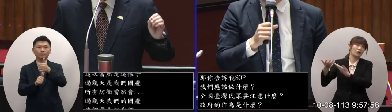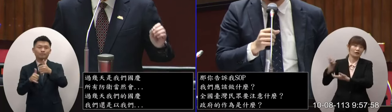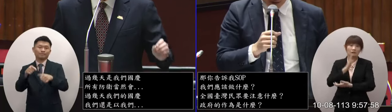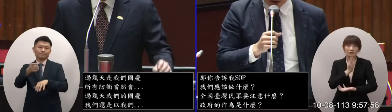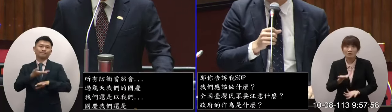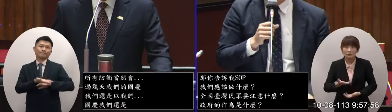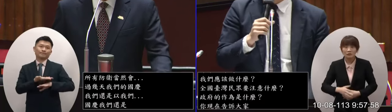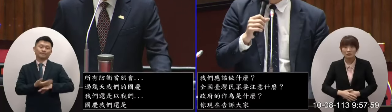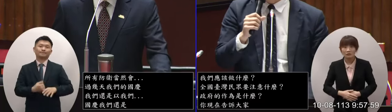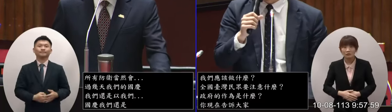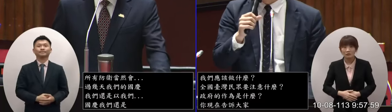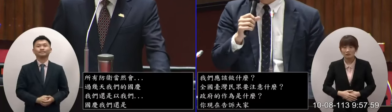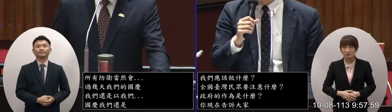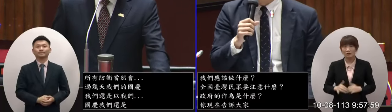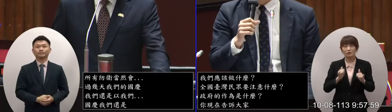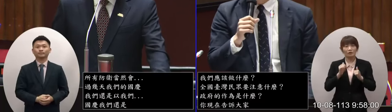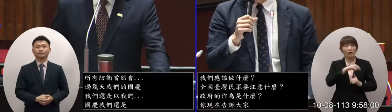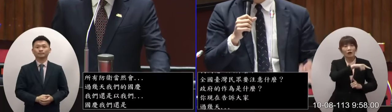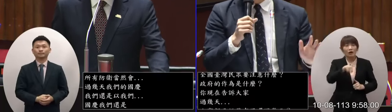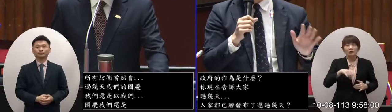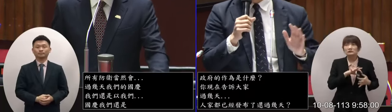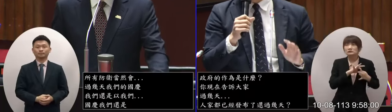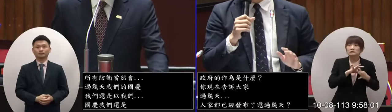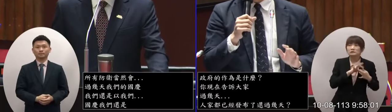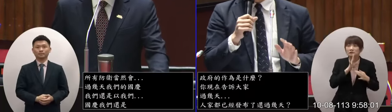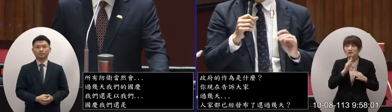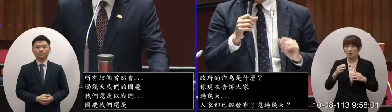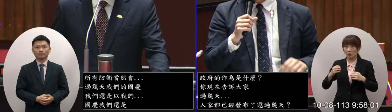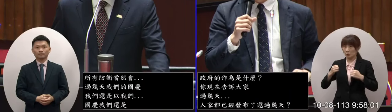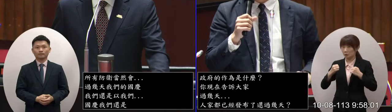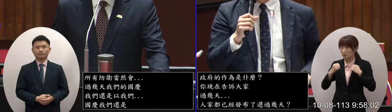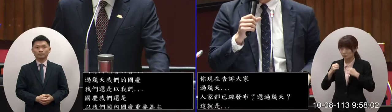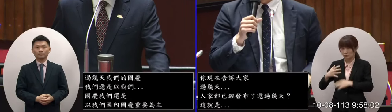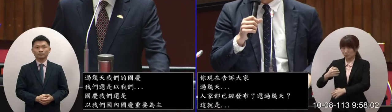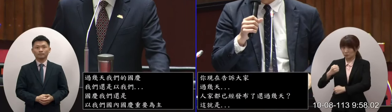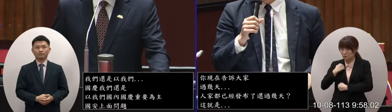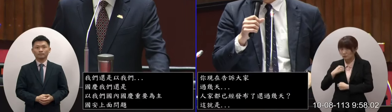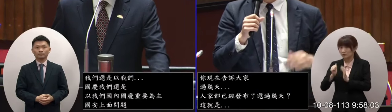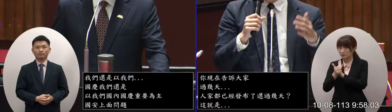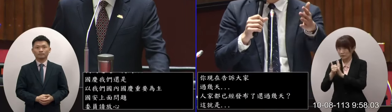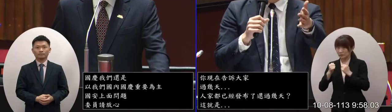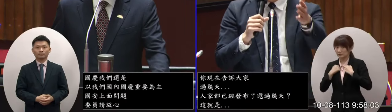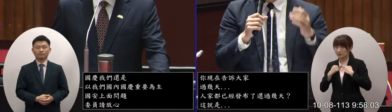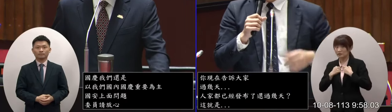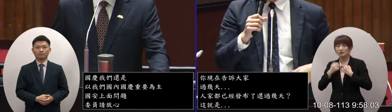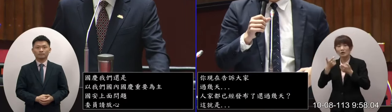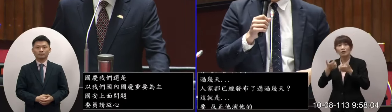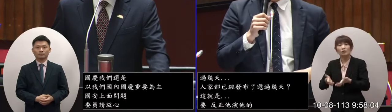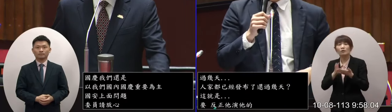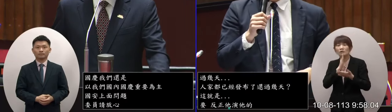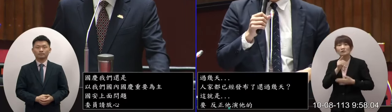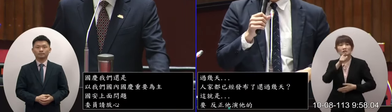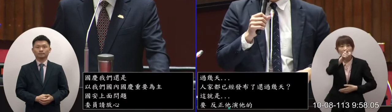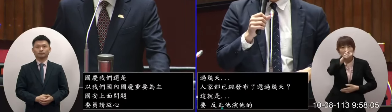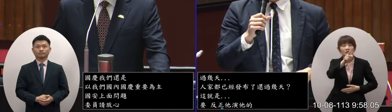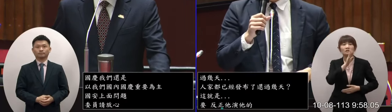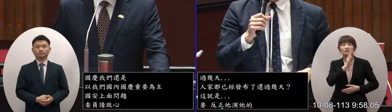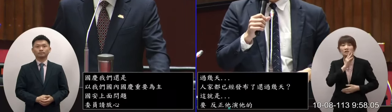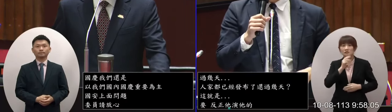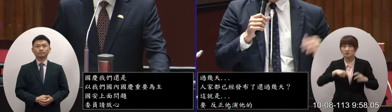People want to know about national security issues because the military exercise is a very serious issue . You are the top executive of our country.